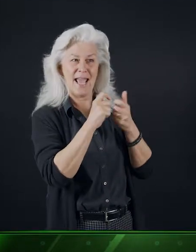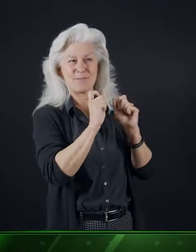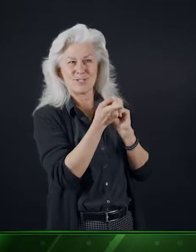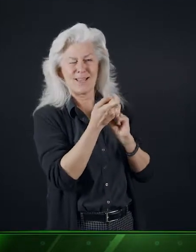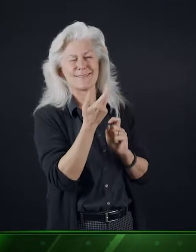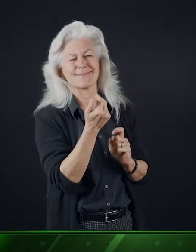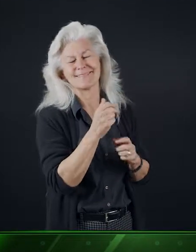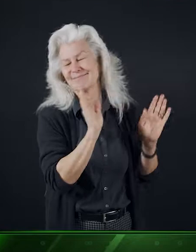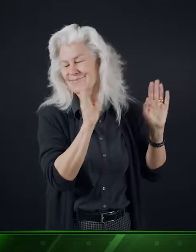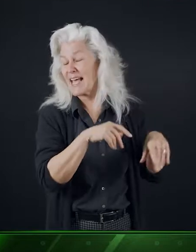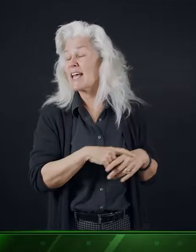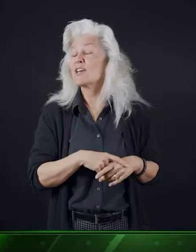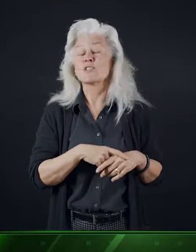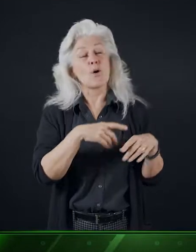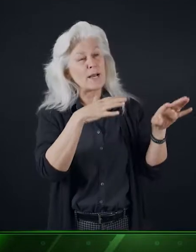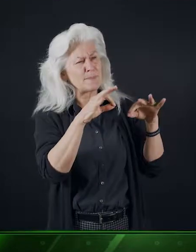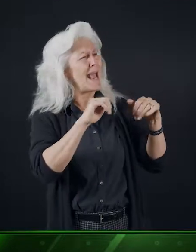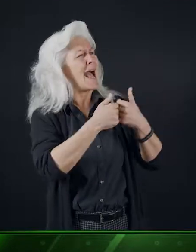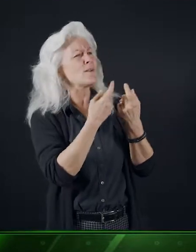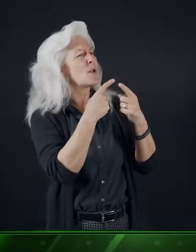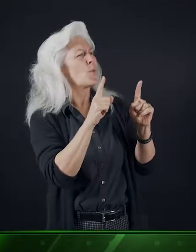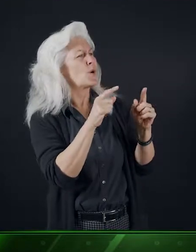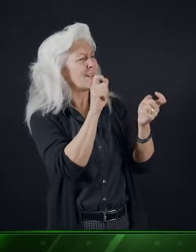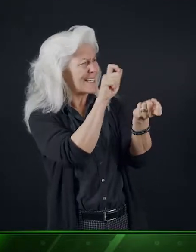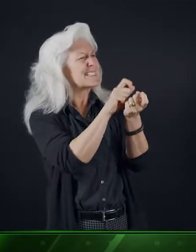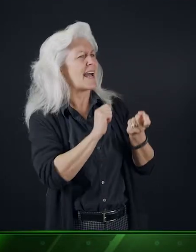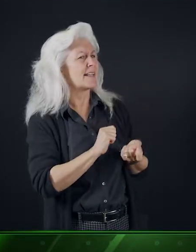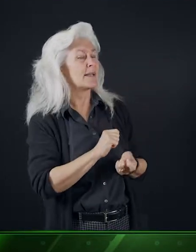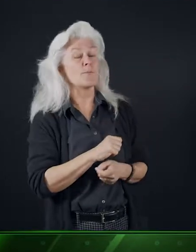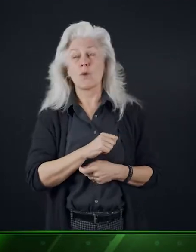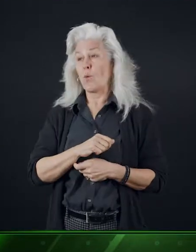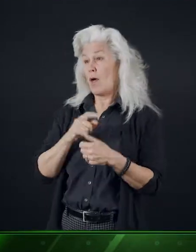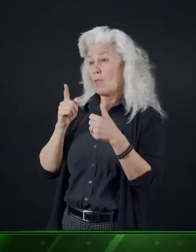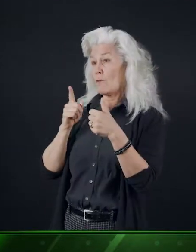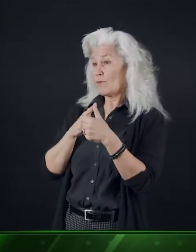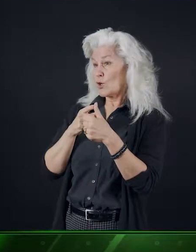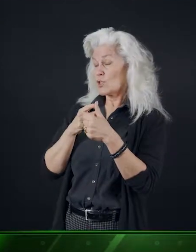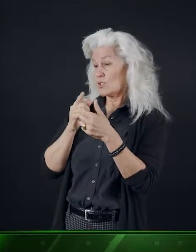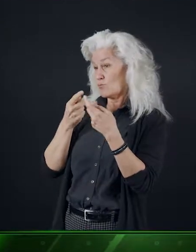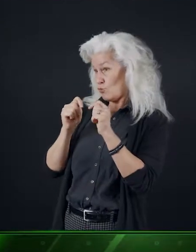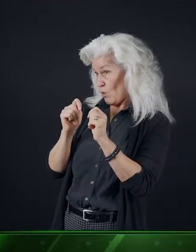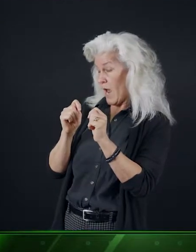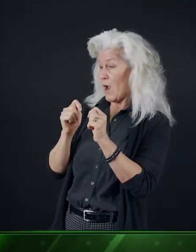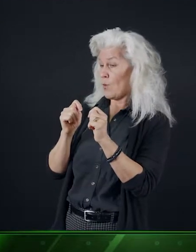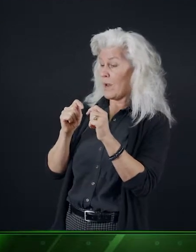So for our first iteration, we've created a list of 20 common accessibility features that our community looks for,